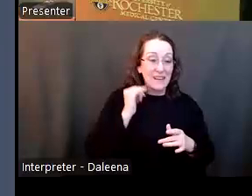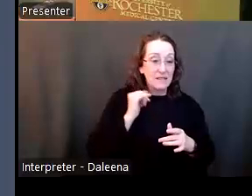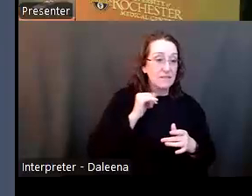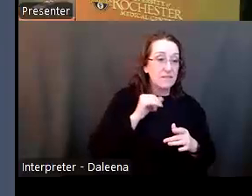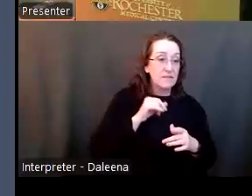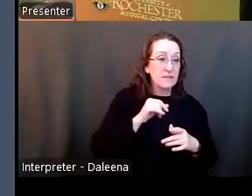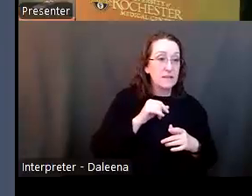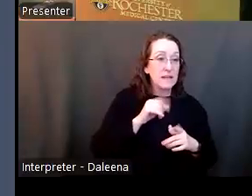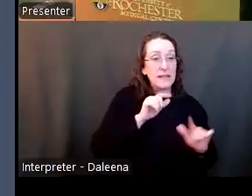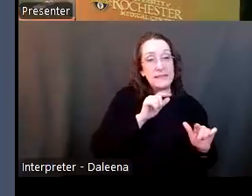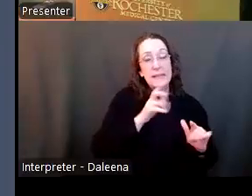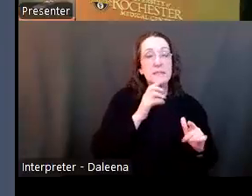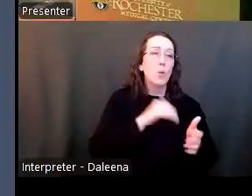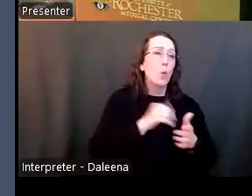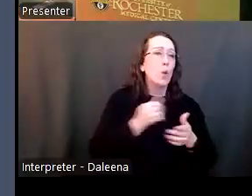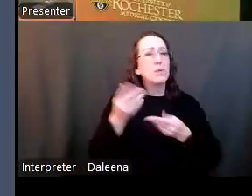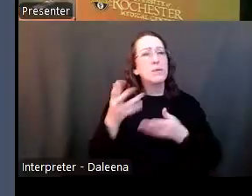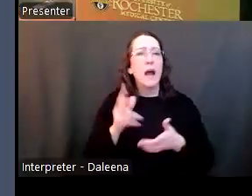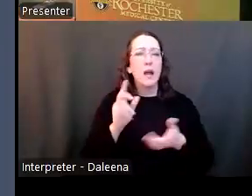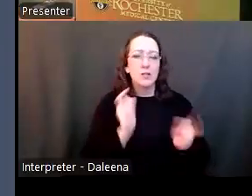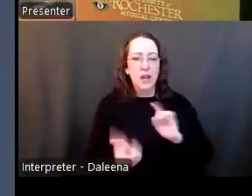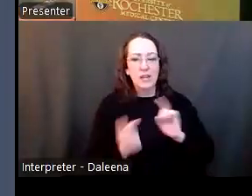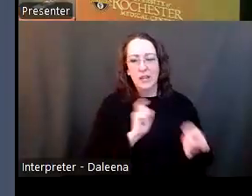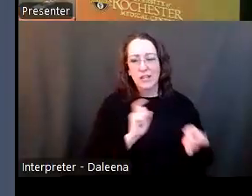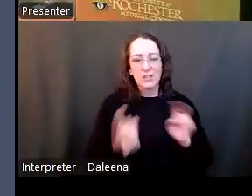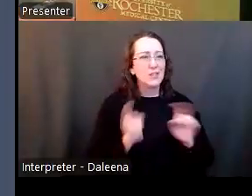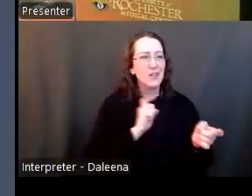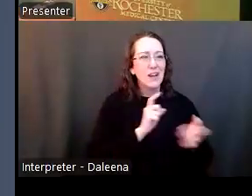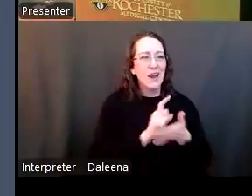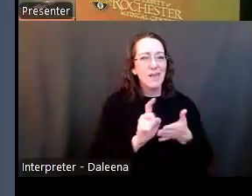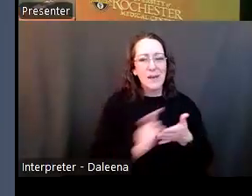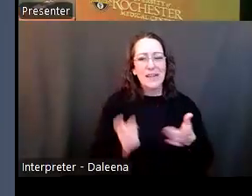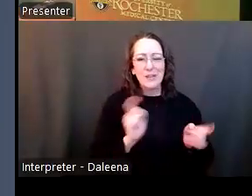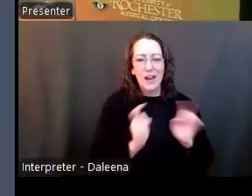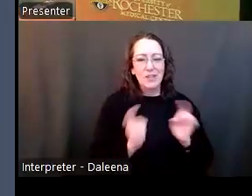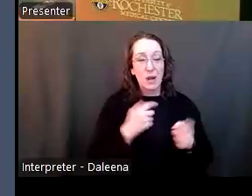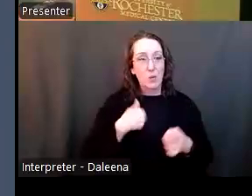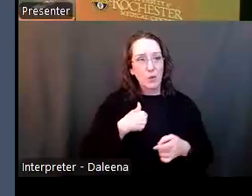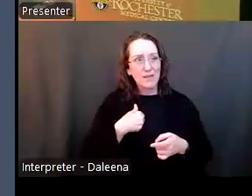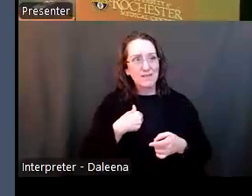providers that are changing from week to week we're hopefully there uh for all of the days that